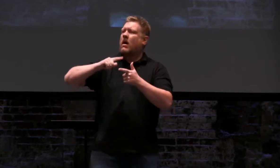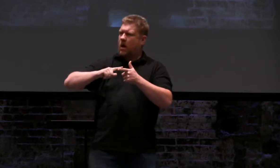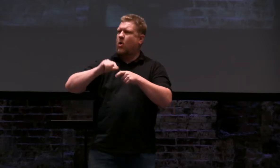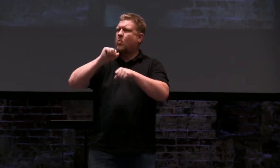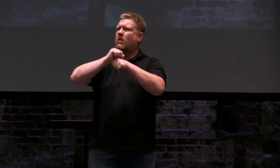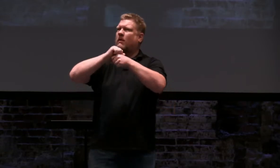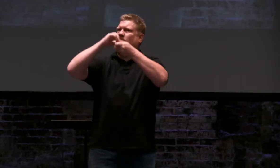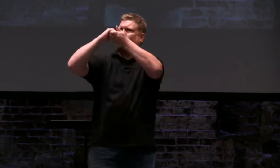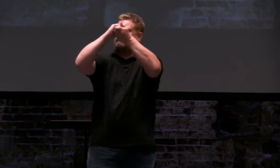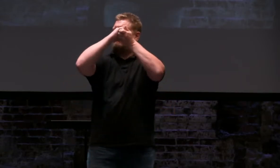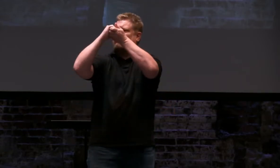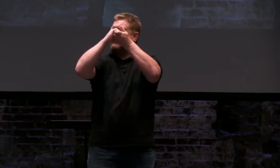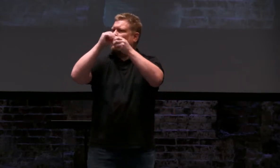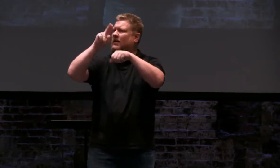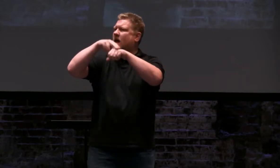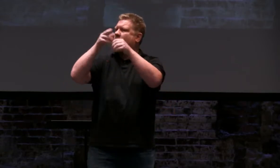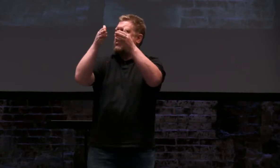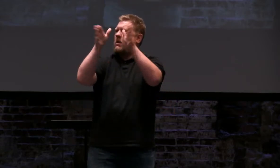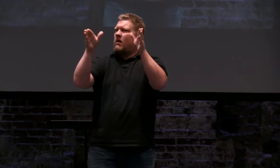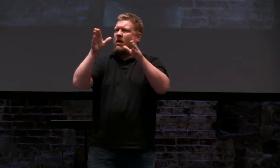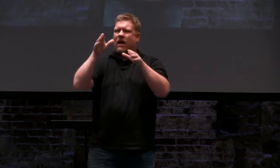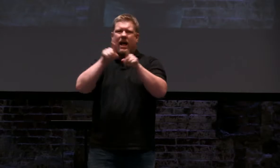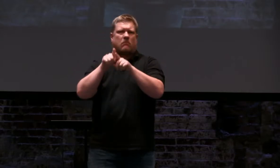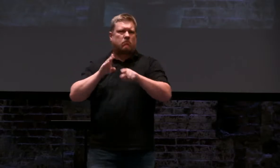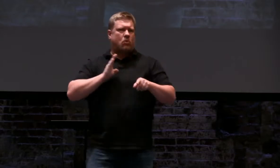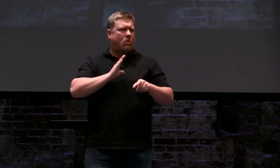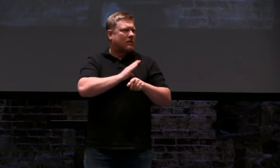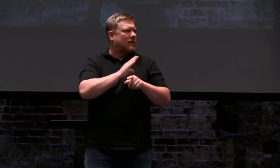at the local level regionally throughout the country.